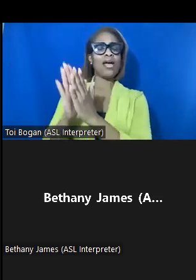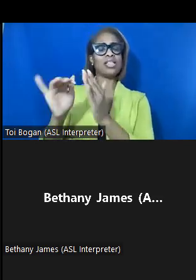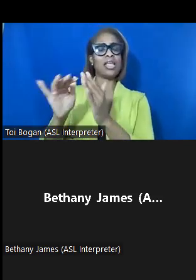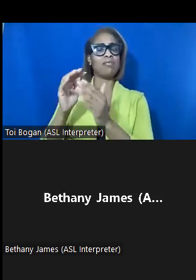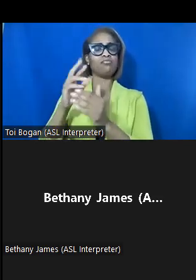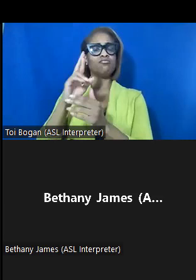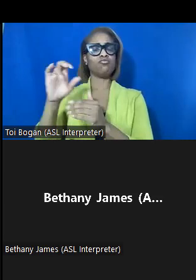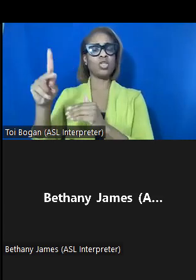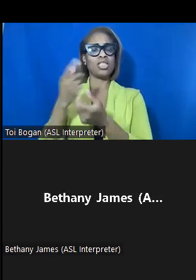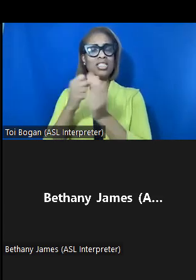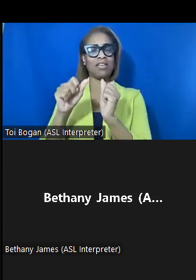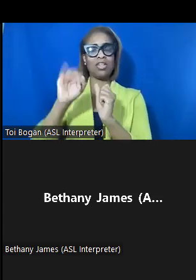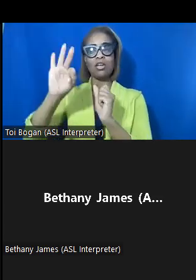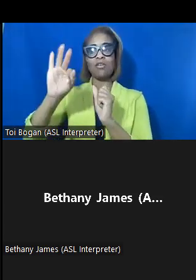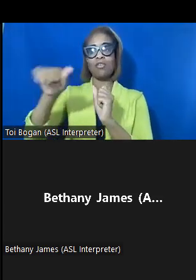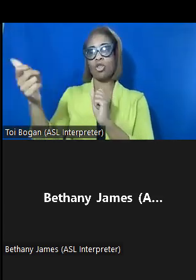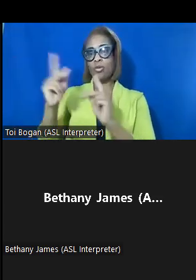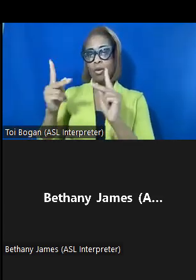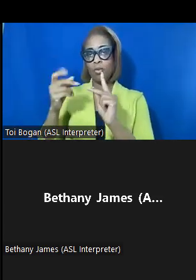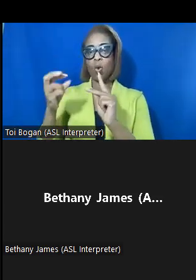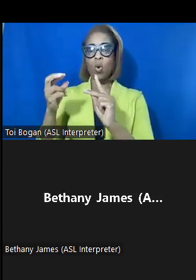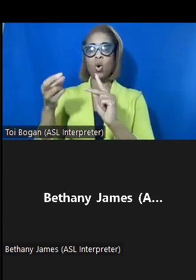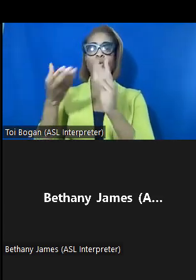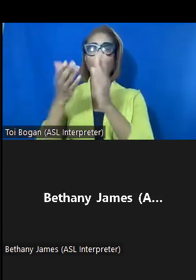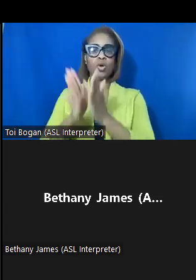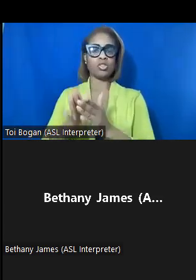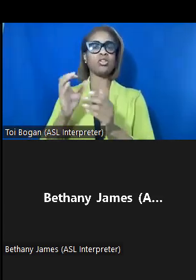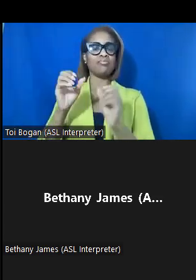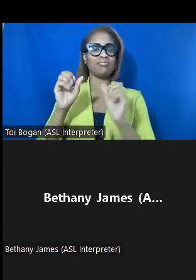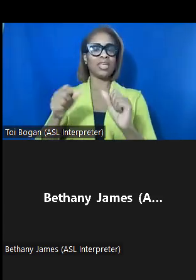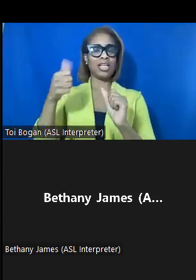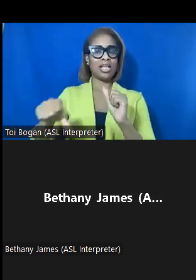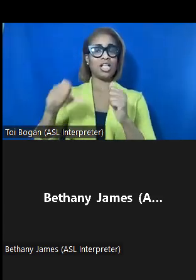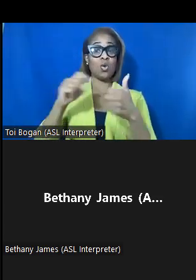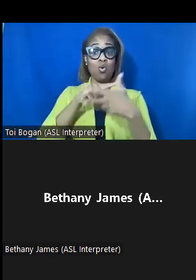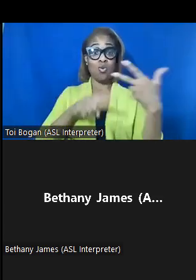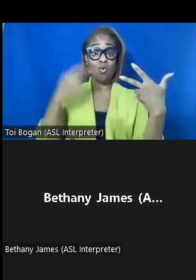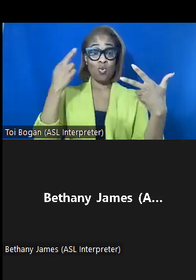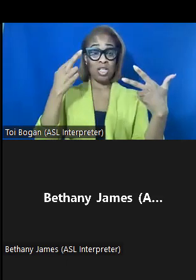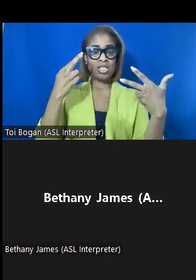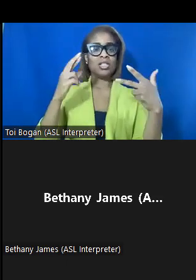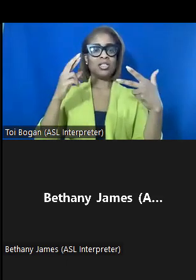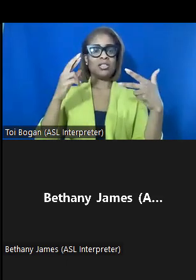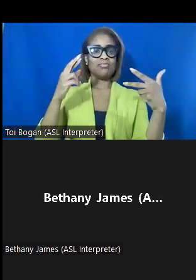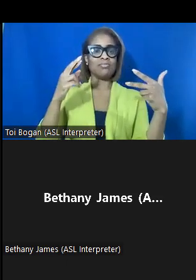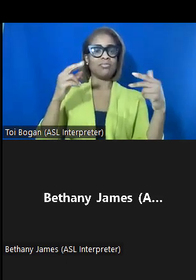people or the requester, then they can deny that. So those are the reasons that an entity can deny a reasonable accommodation.